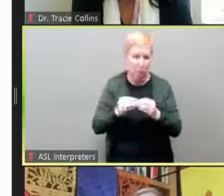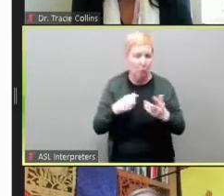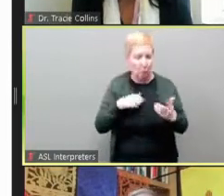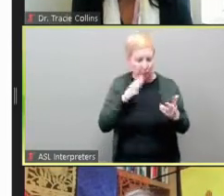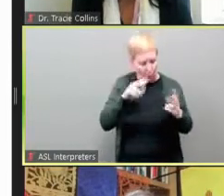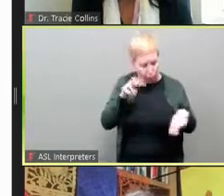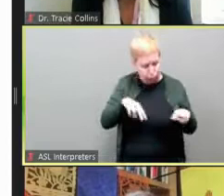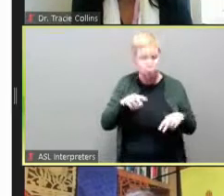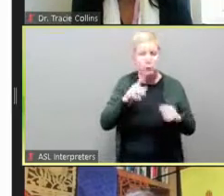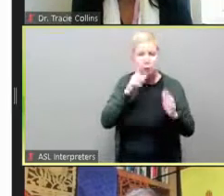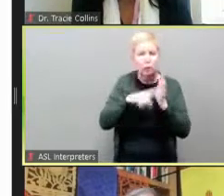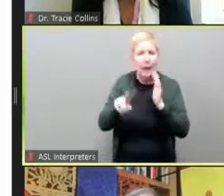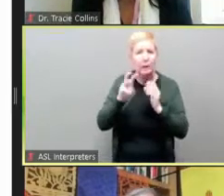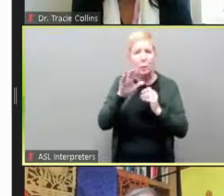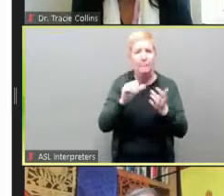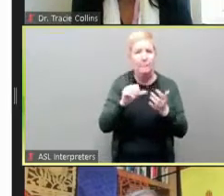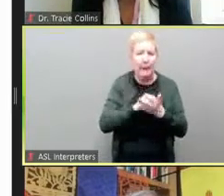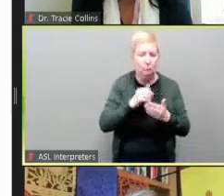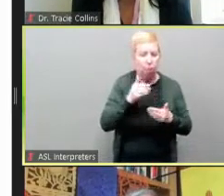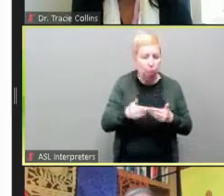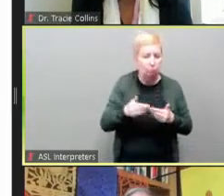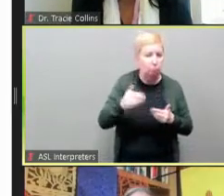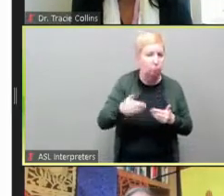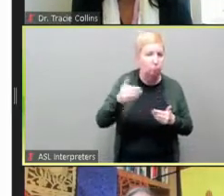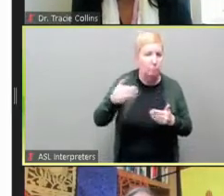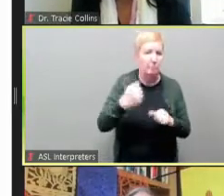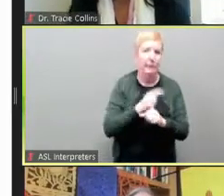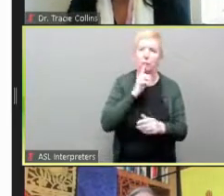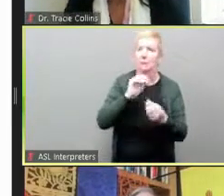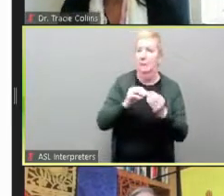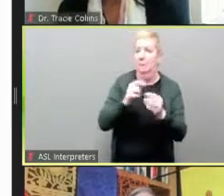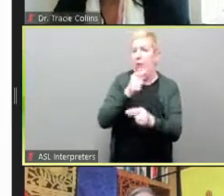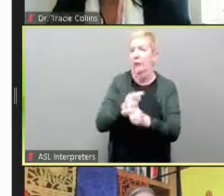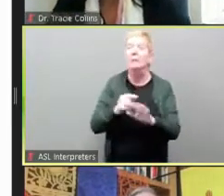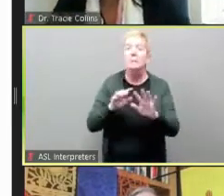just I want to make sure everyone is really clear. Last Uh, two weeks ago.